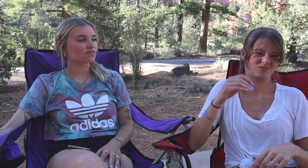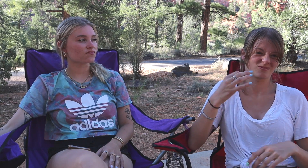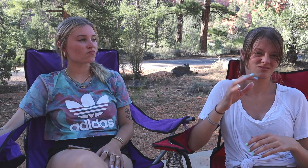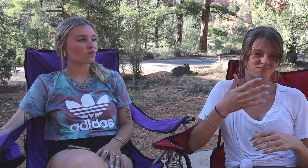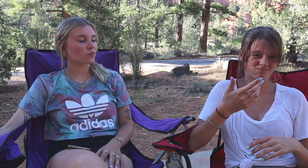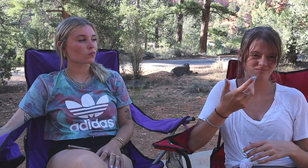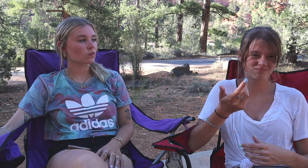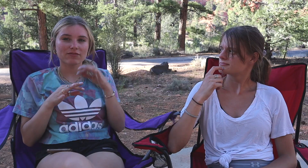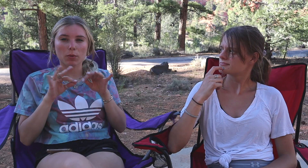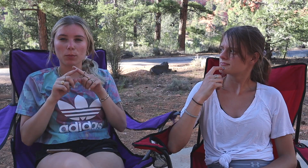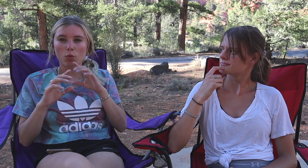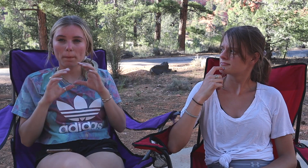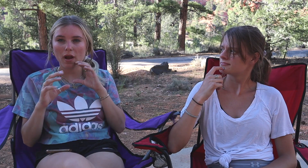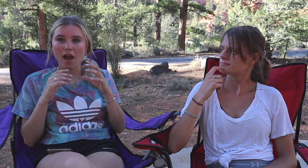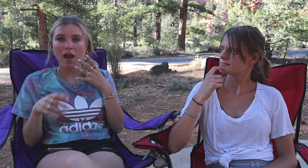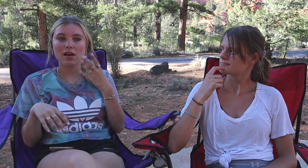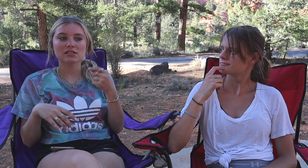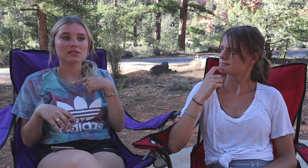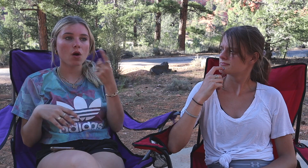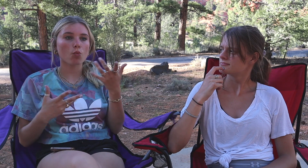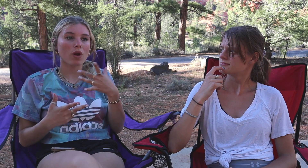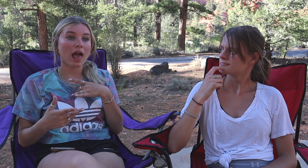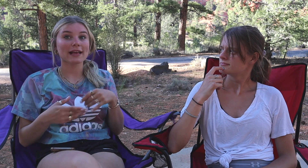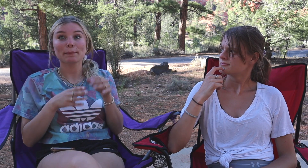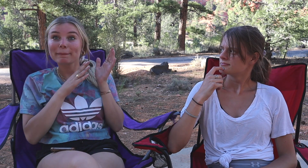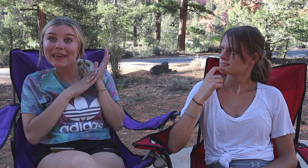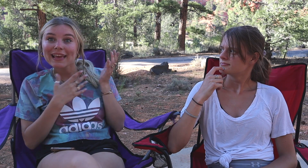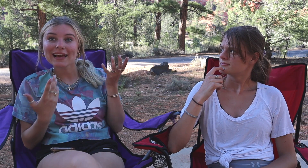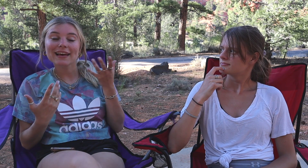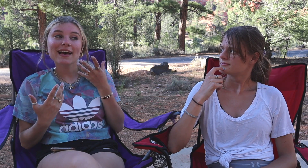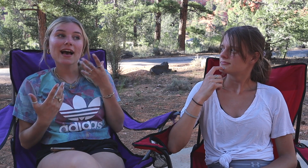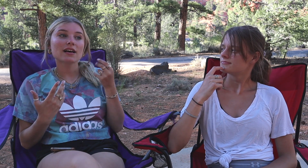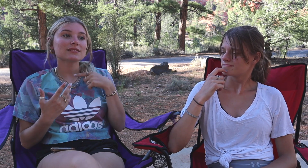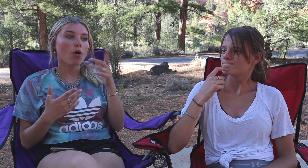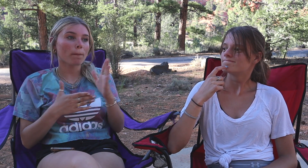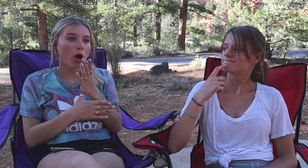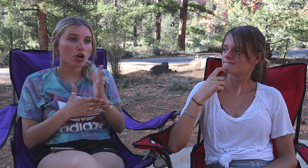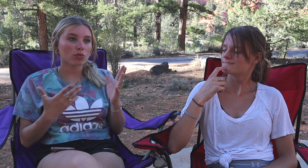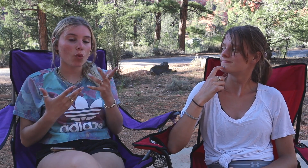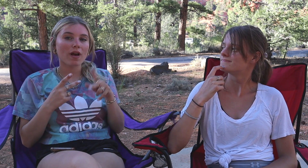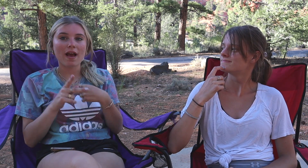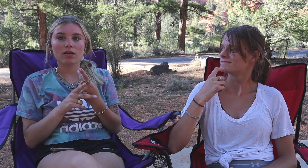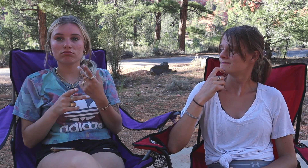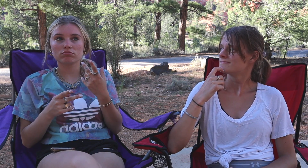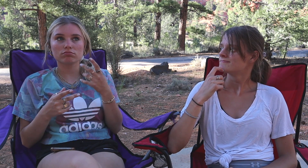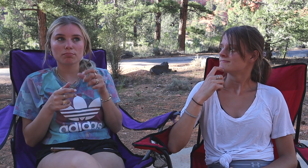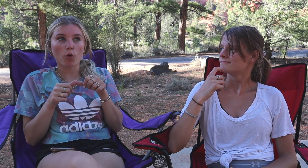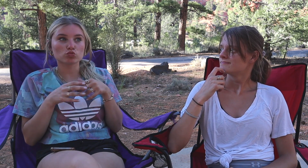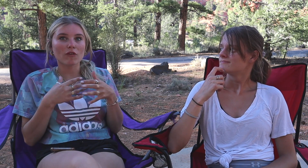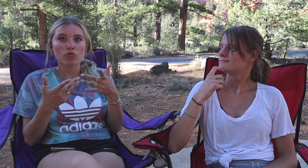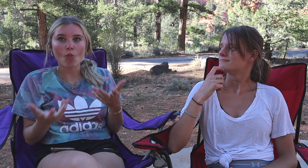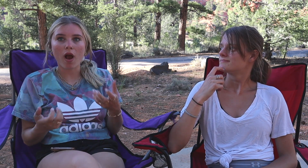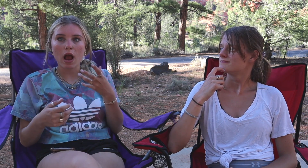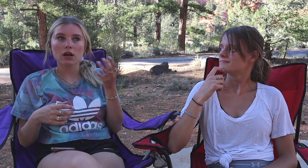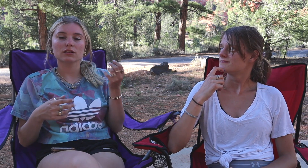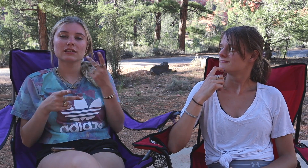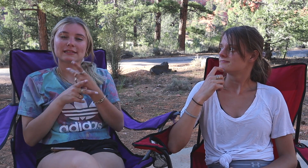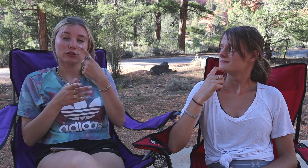C: I think communication is the key to maintain in your long term relationship you can tell your partner what you like in bed and dislikes it builds the trust in communicate/comfortable